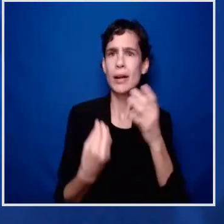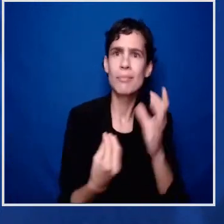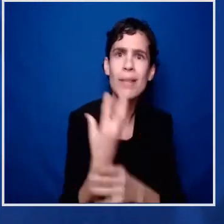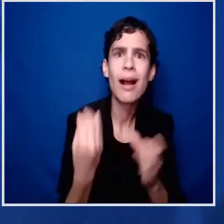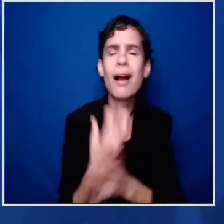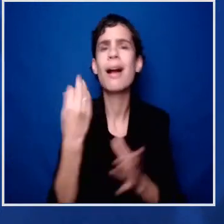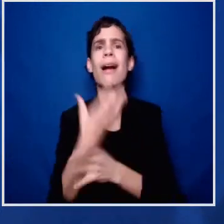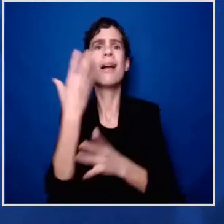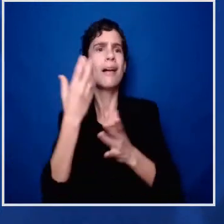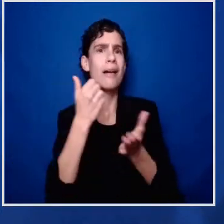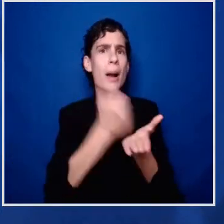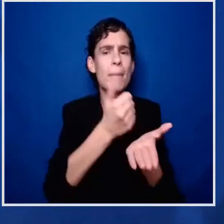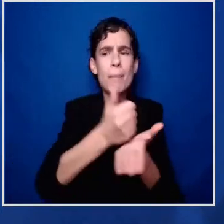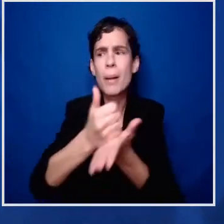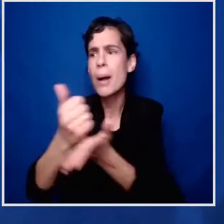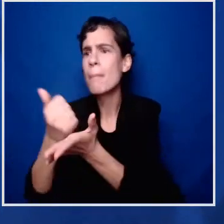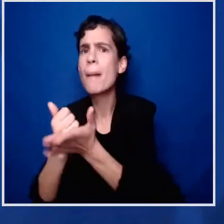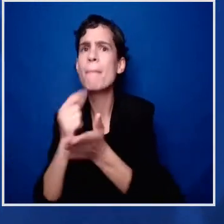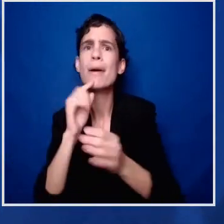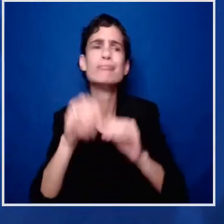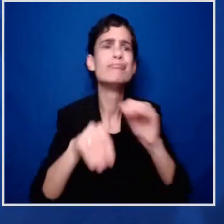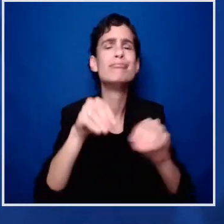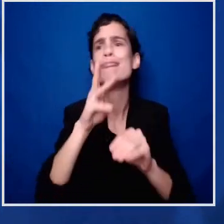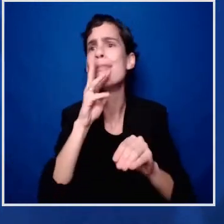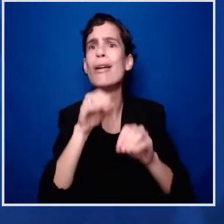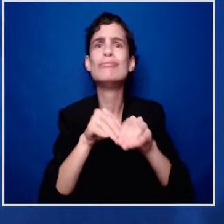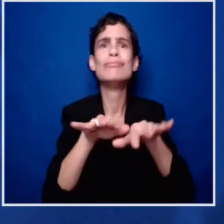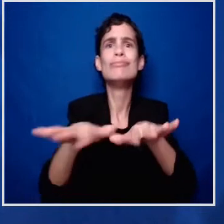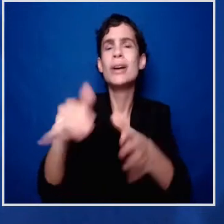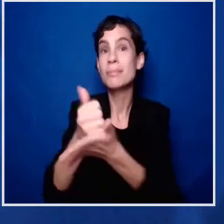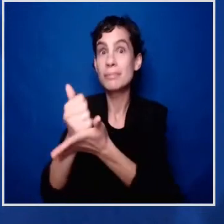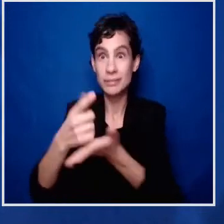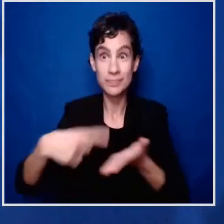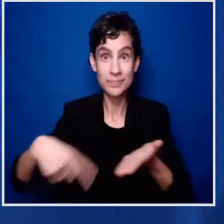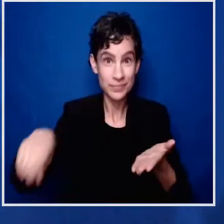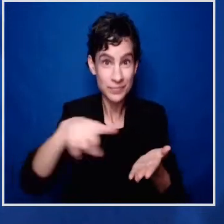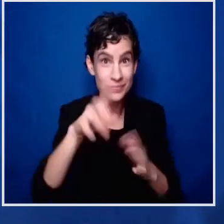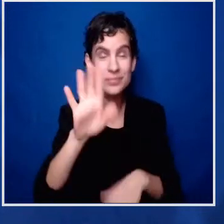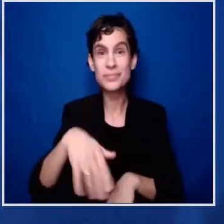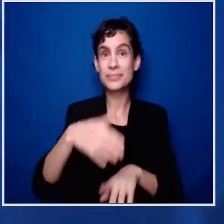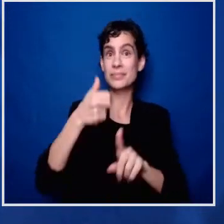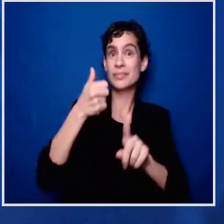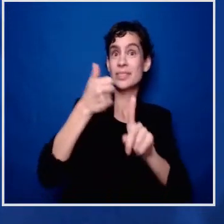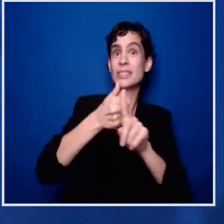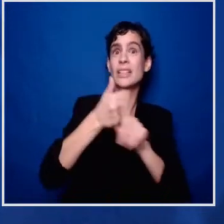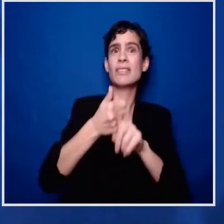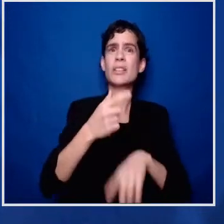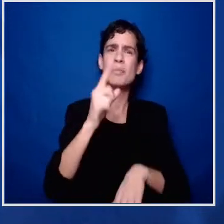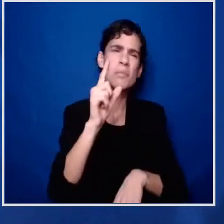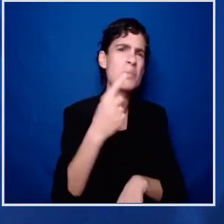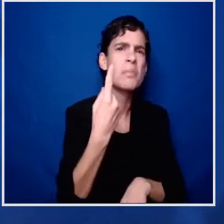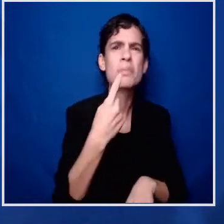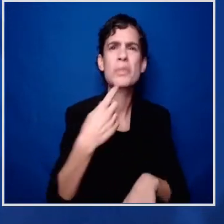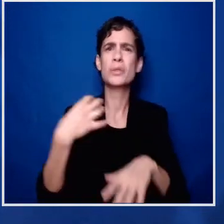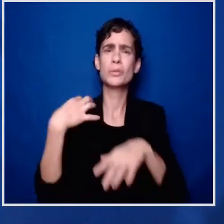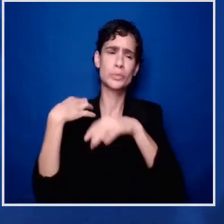VEGETATION AND CROPS.